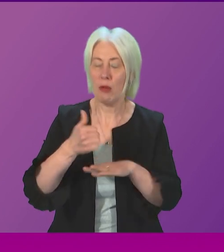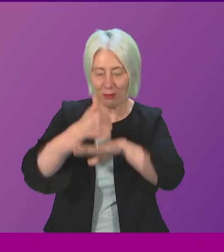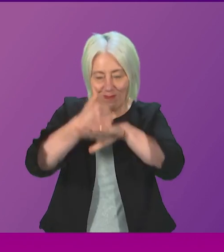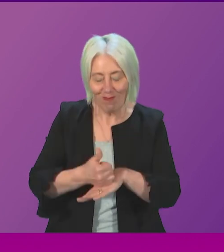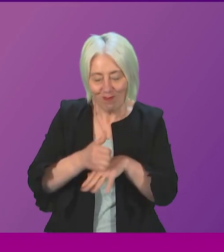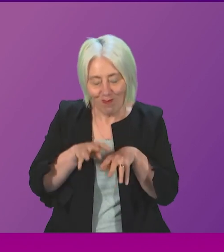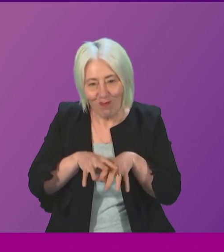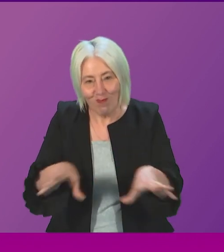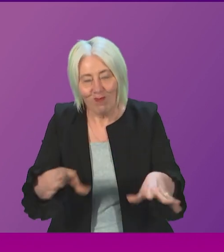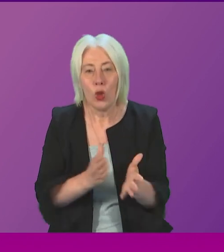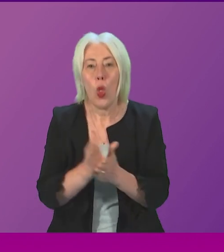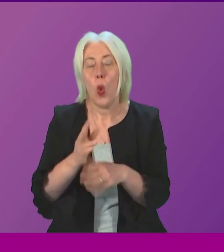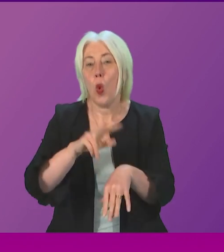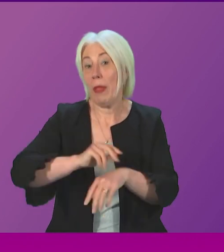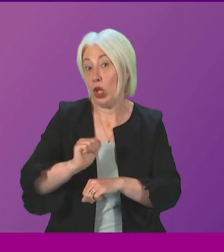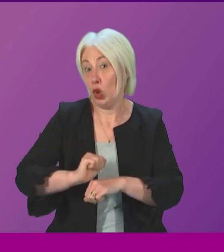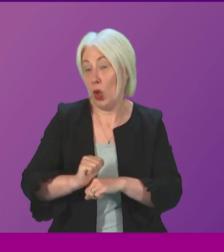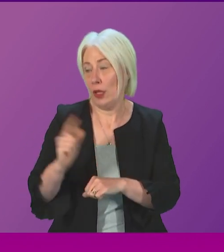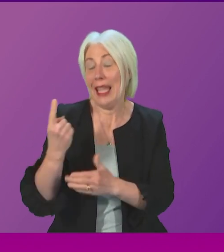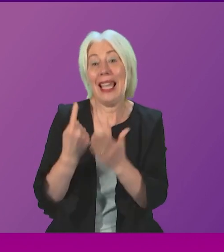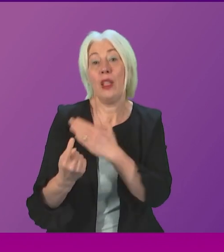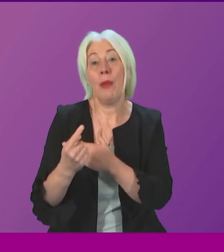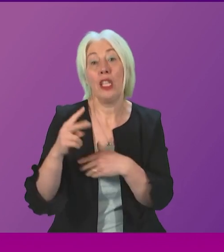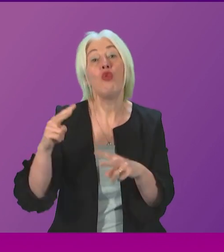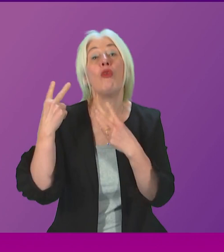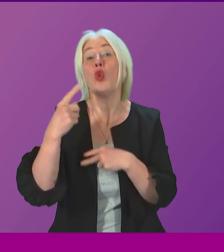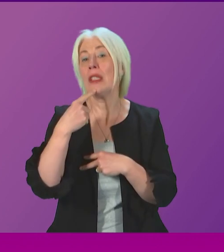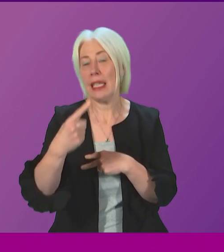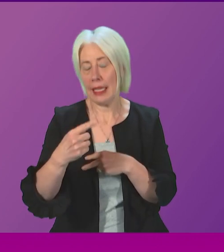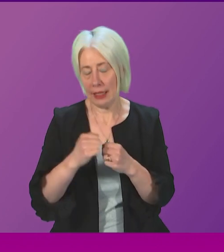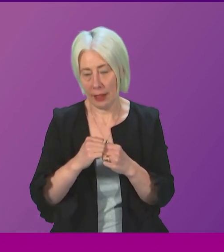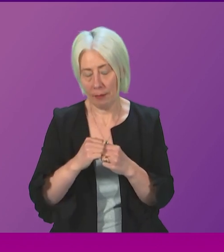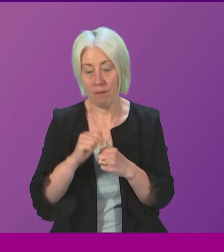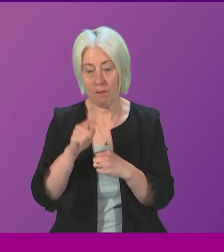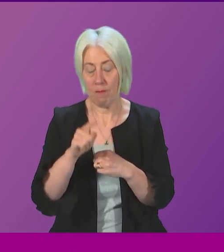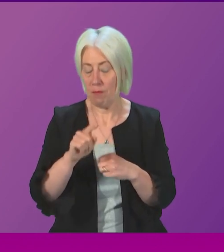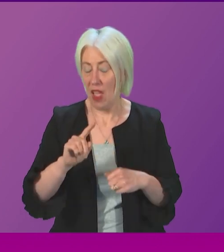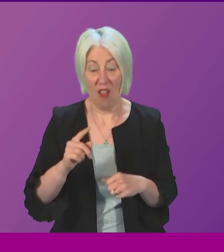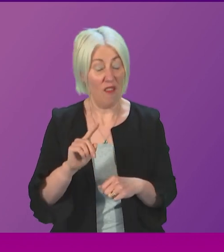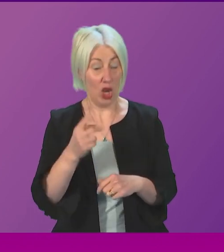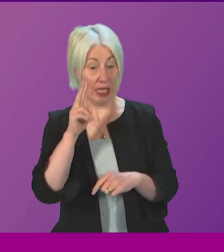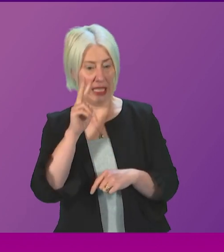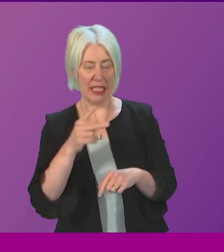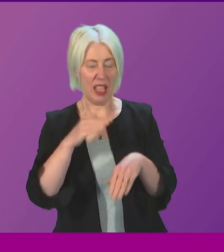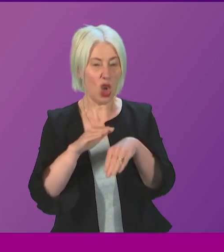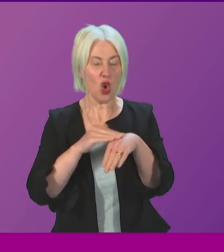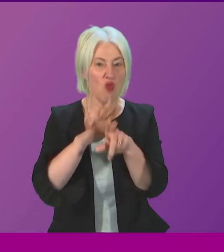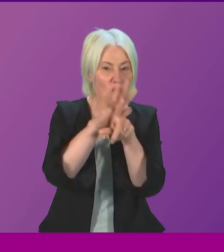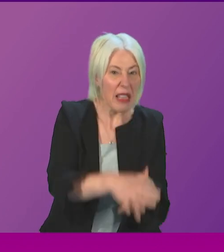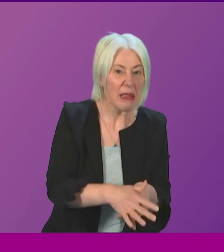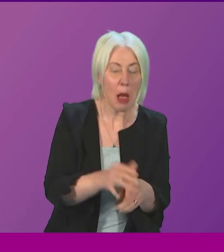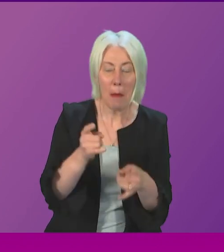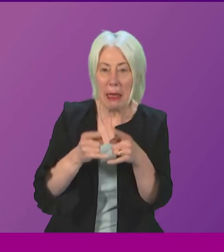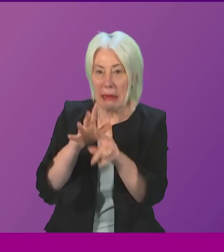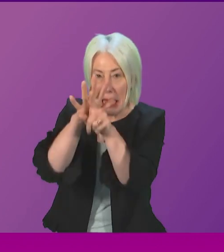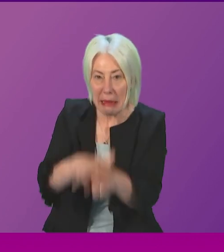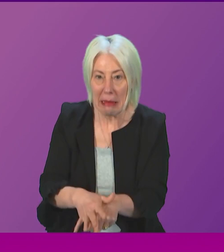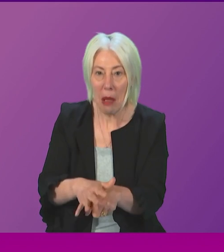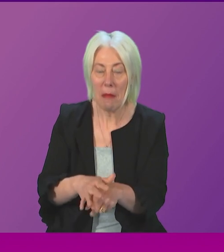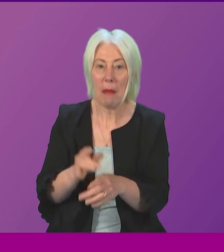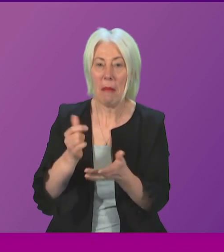The independent review found “first hand” instances of “racism, sexism and homophobia”.